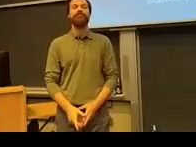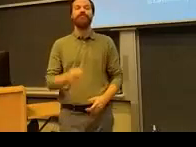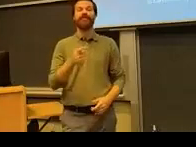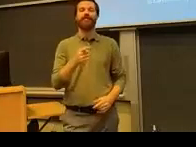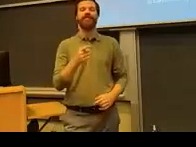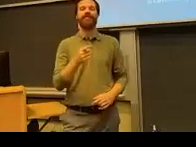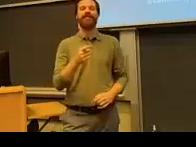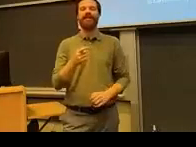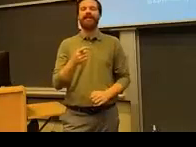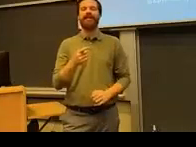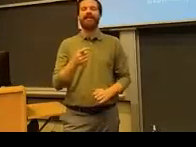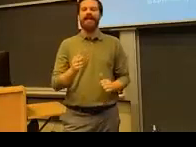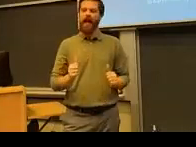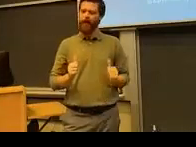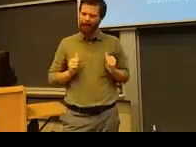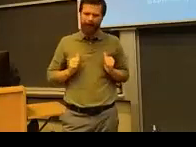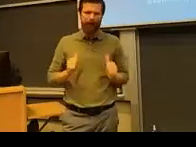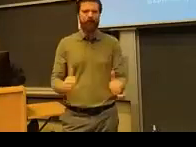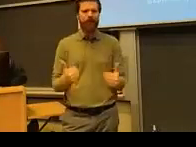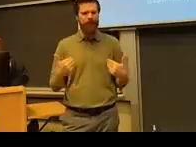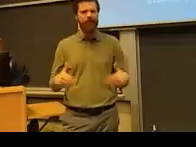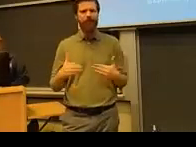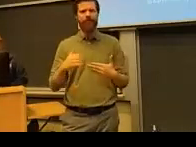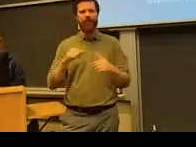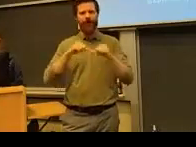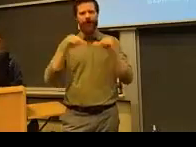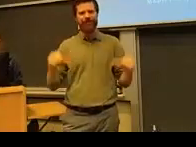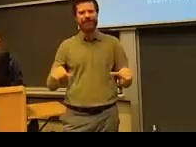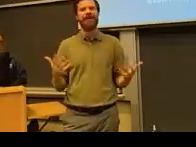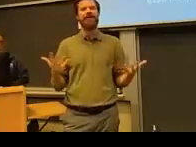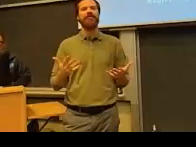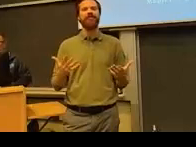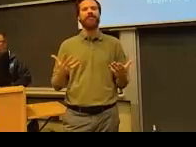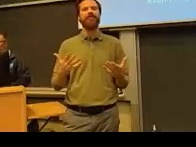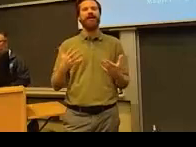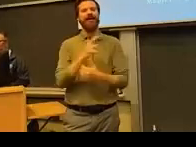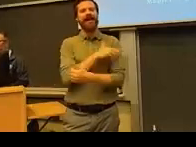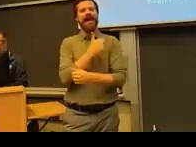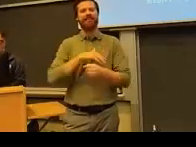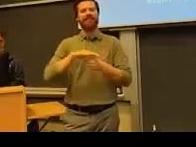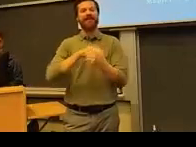are an ambitious architect's uh idea of what in in hospital space could look like